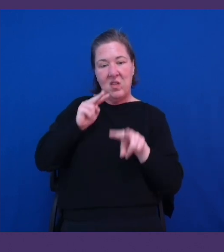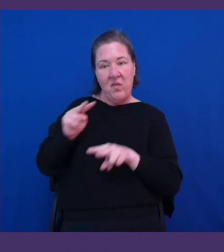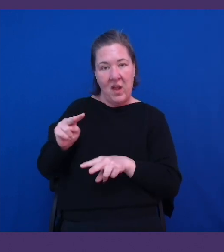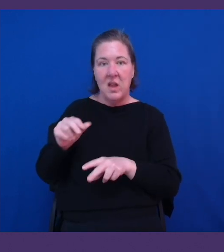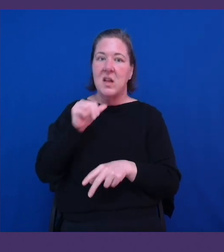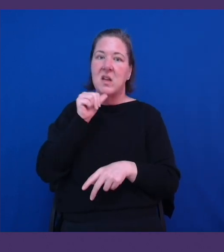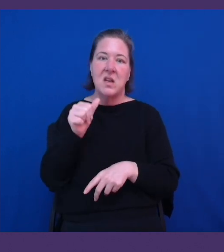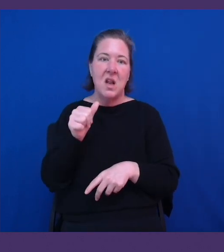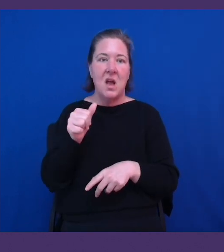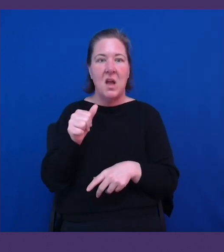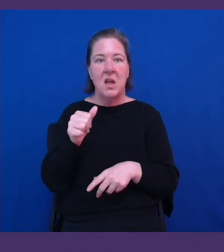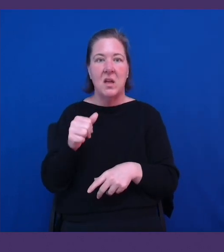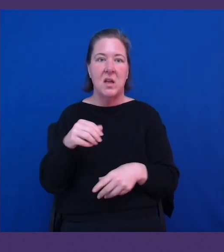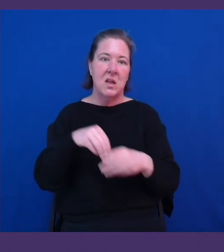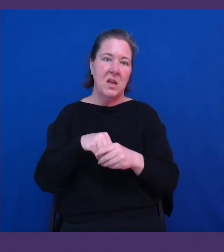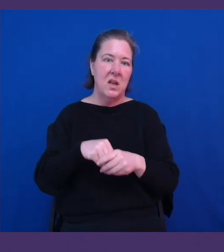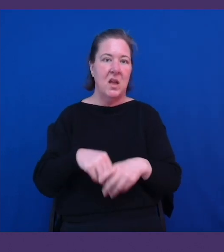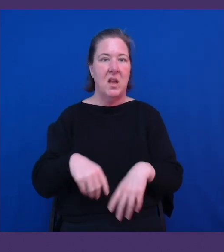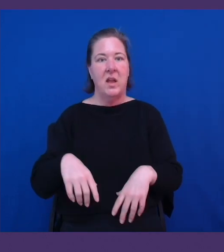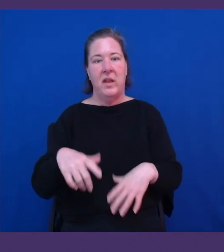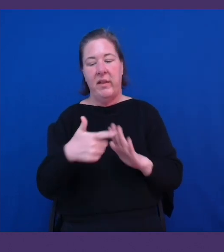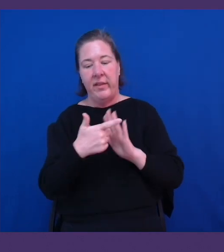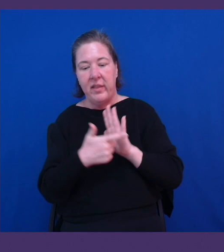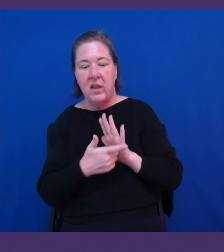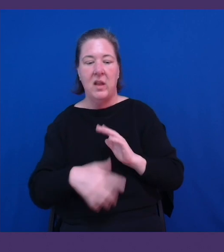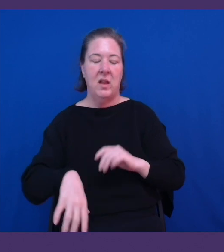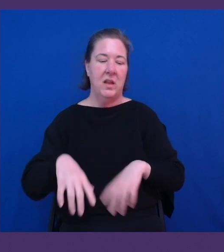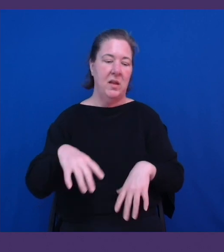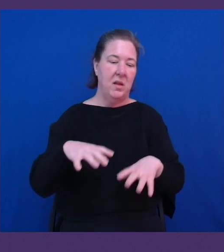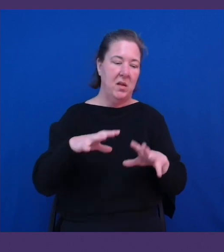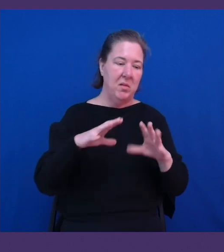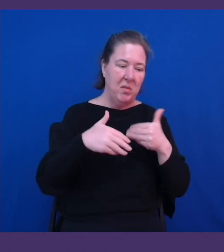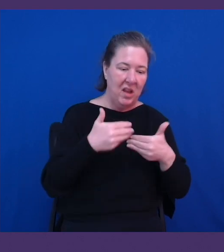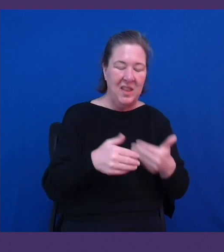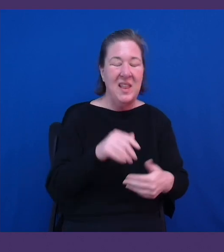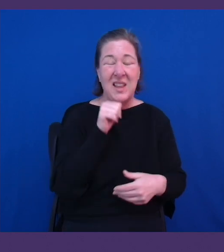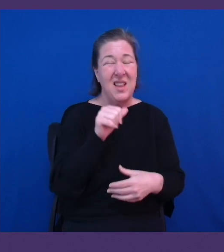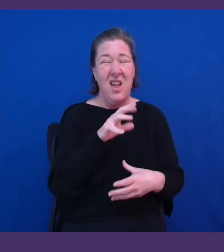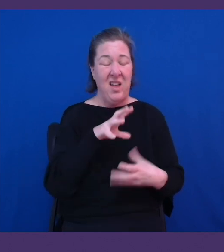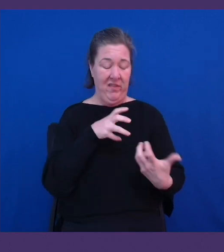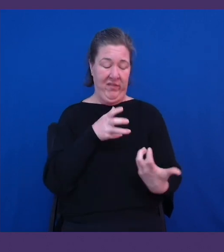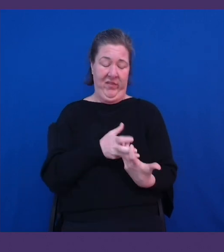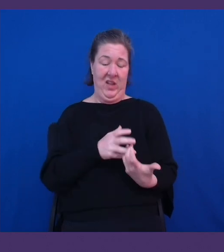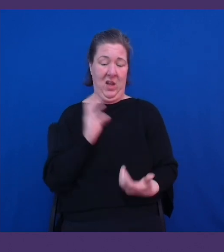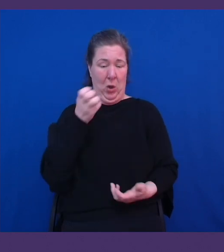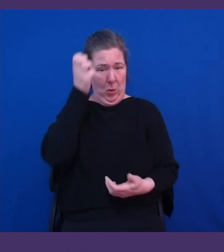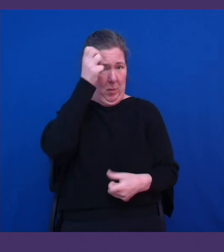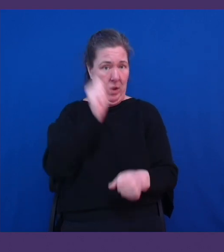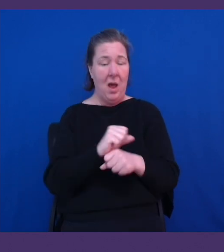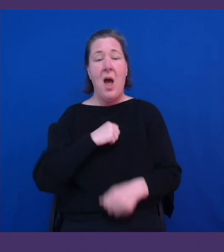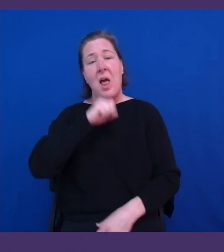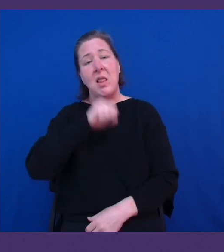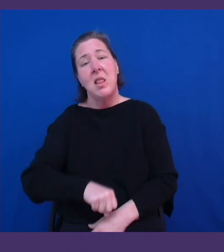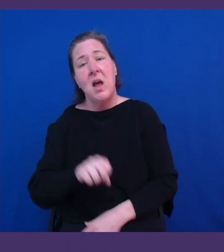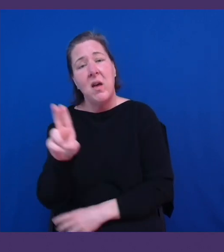up in a litigation process. That doesn't really fit how Europeans work. And I love the US from many perspectives, but that part